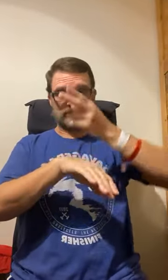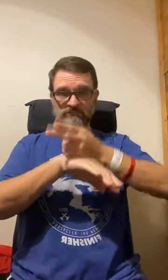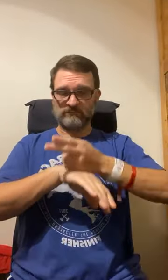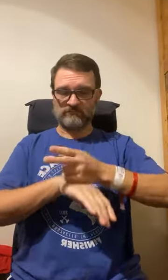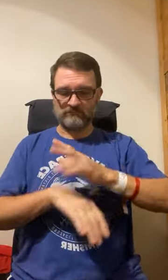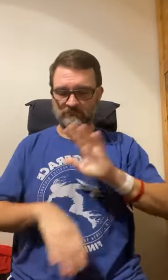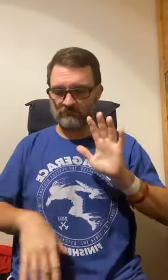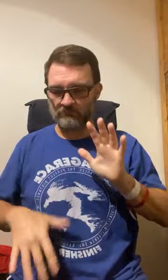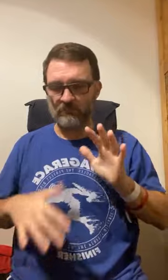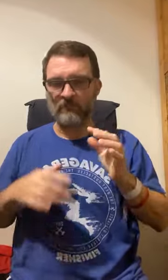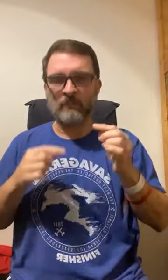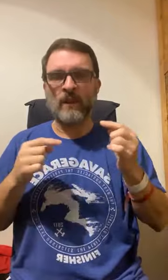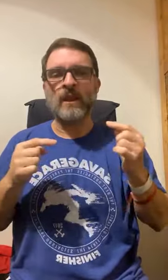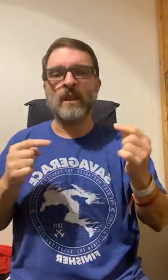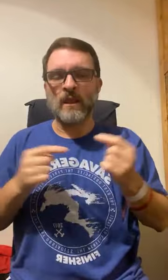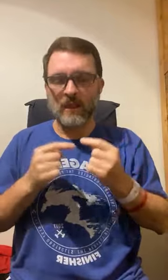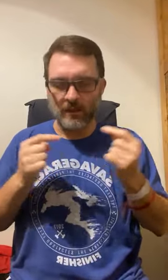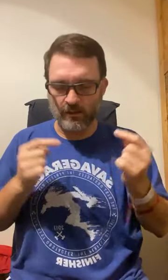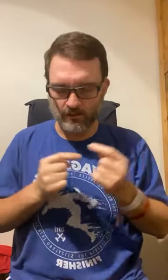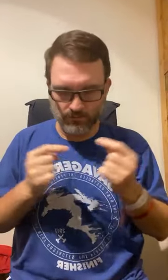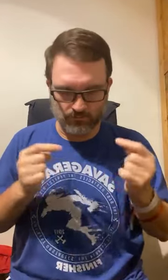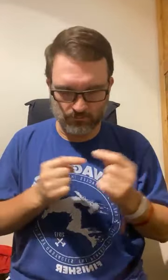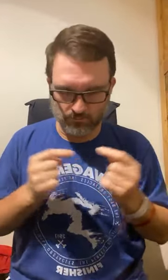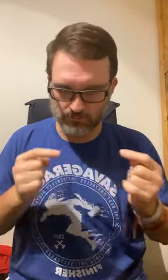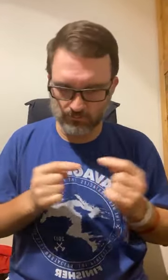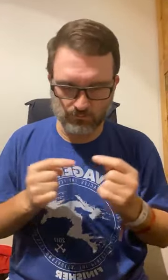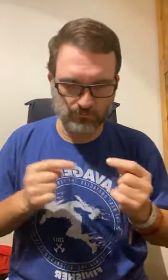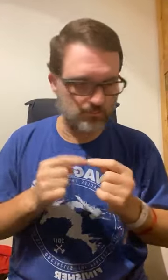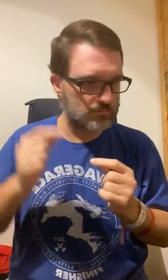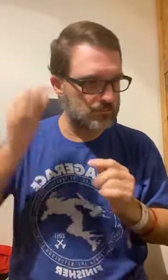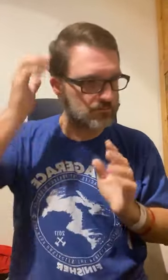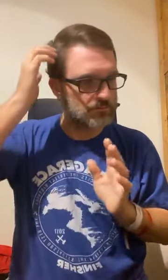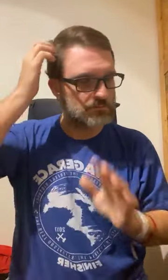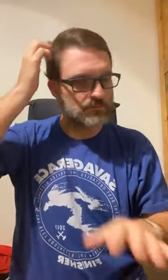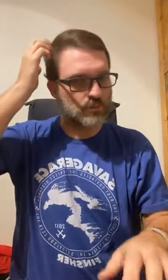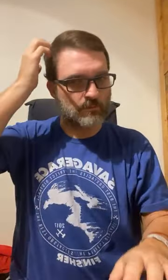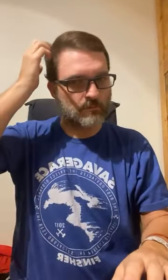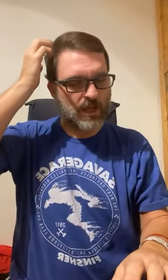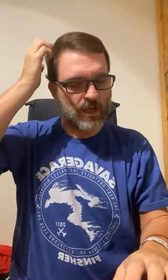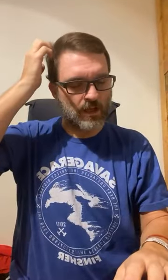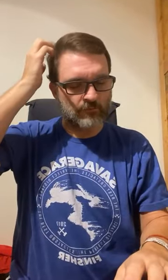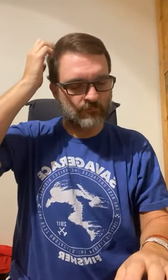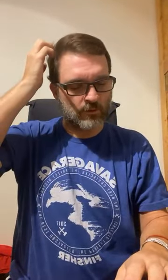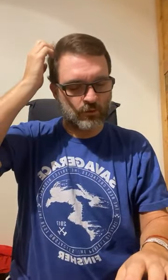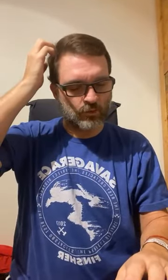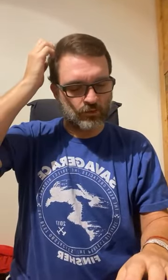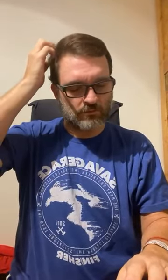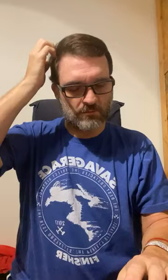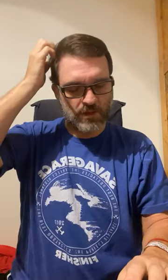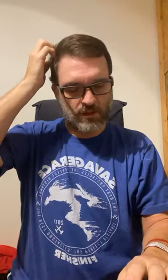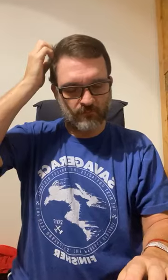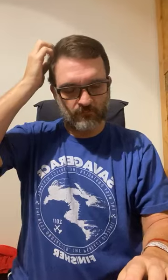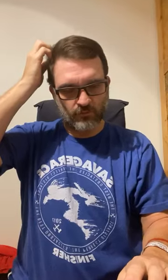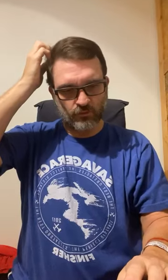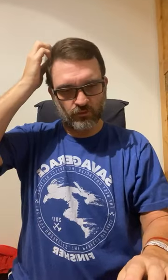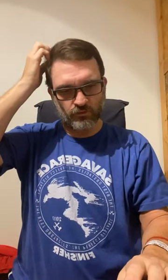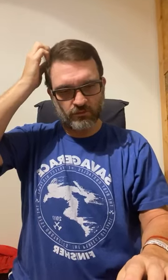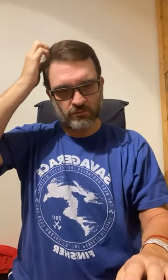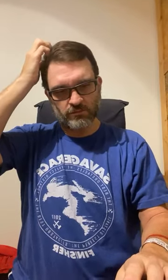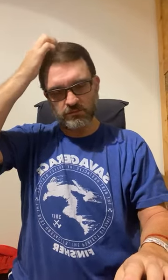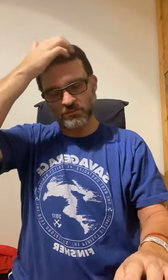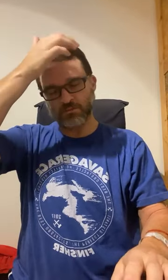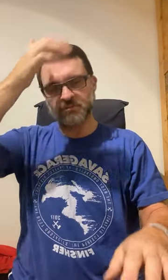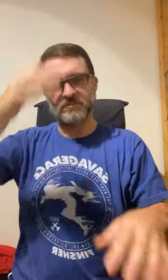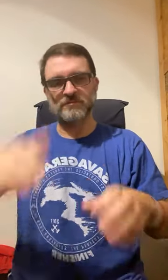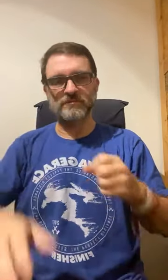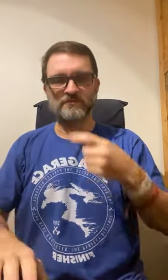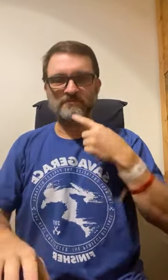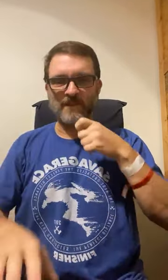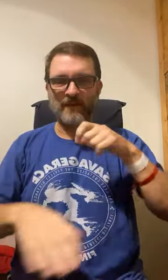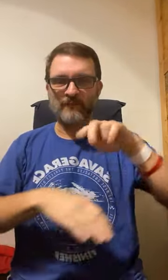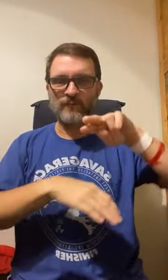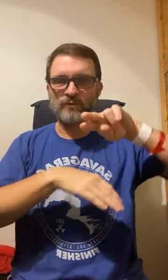But going on my side either of them. The pain was too much to handle.